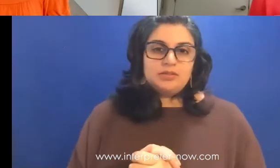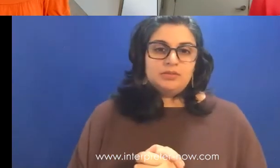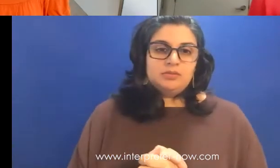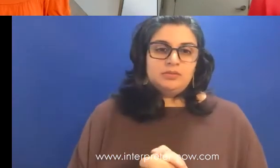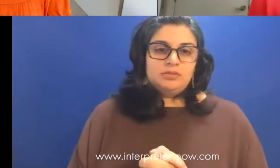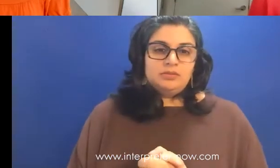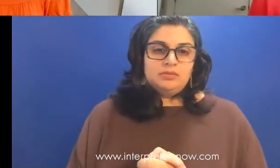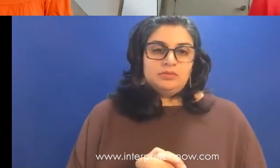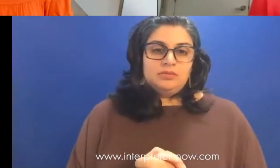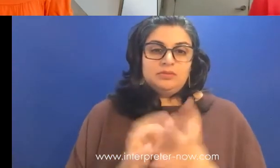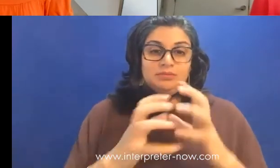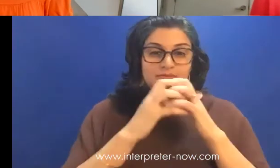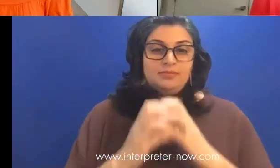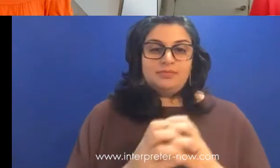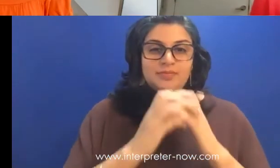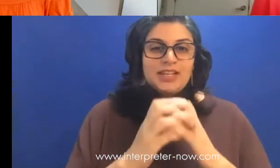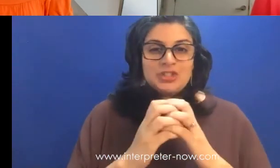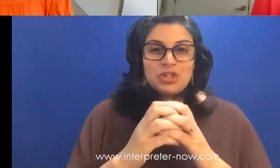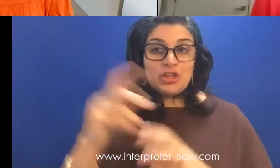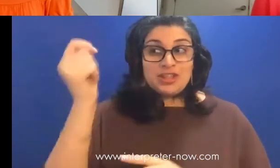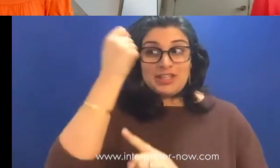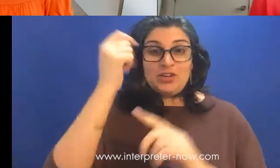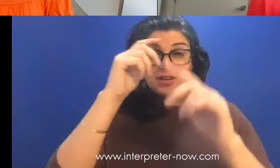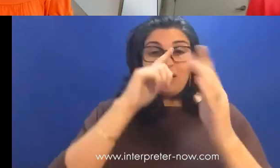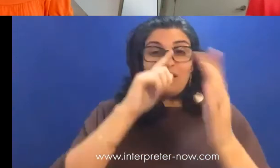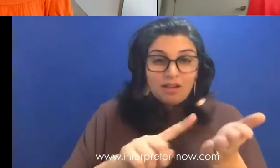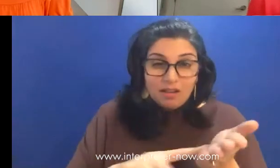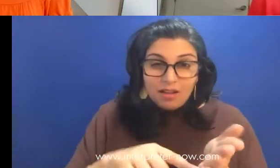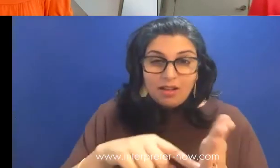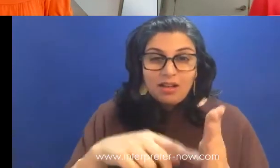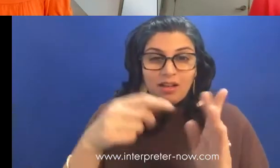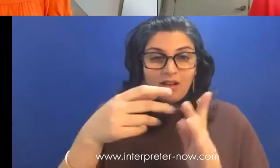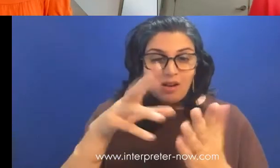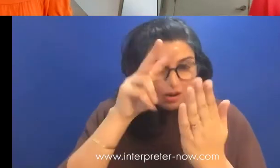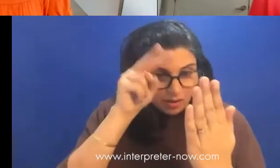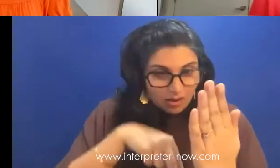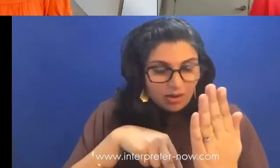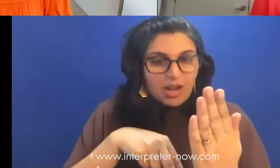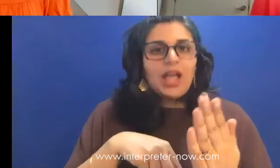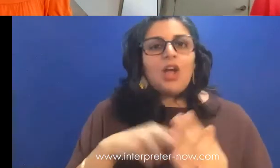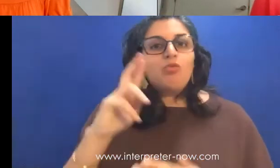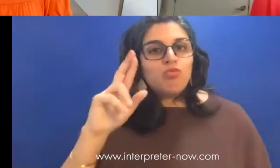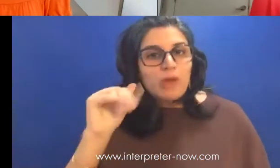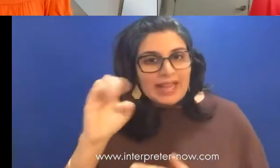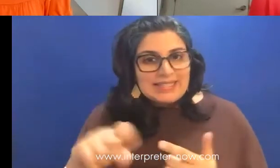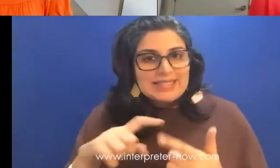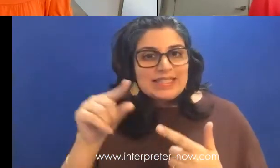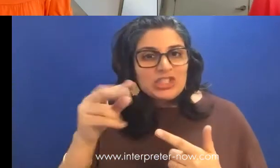theory, we now experience both race and gender marginalization, and by centering on the experiences